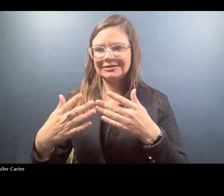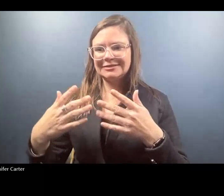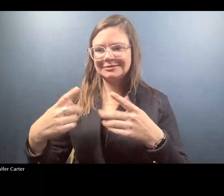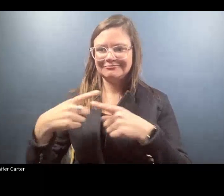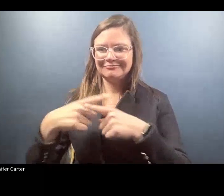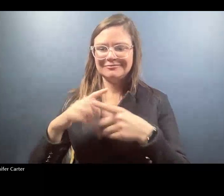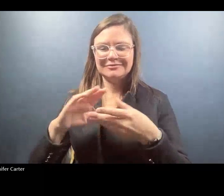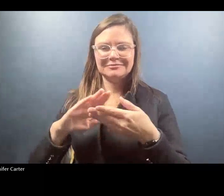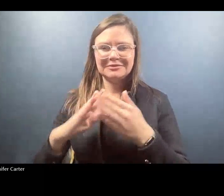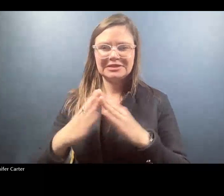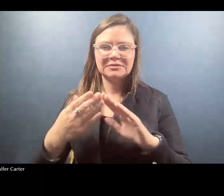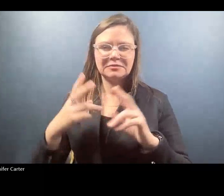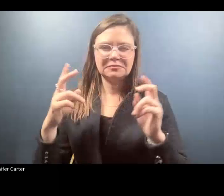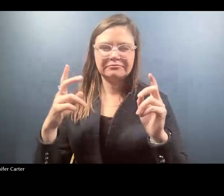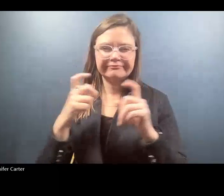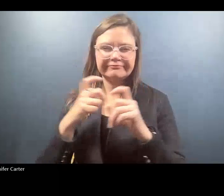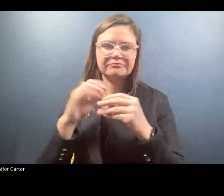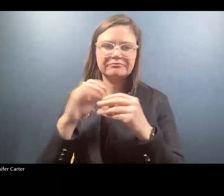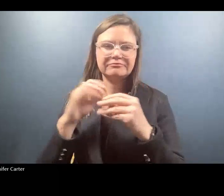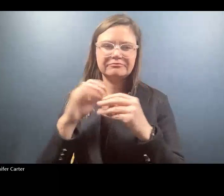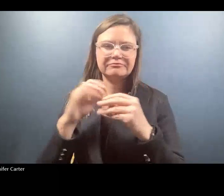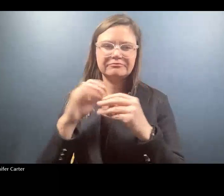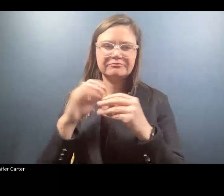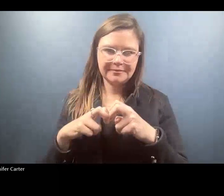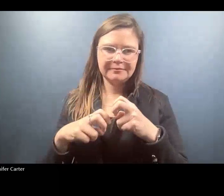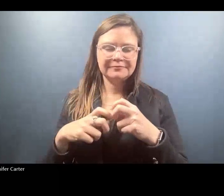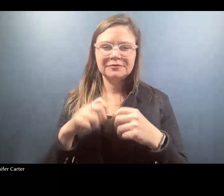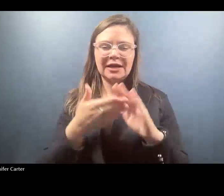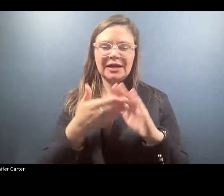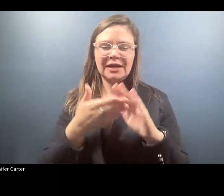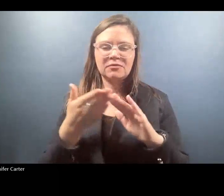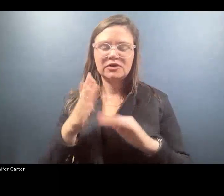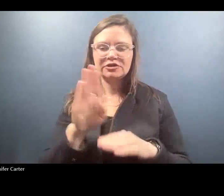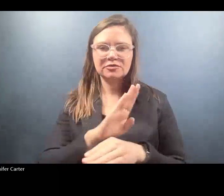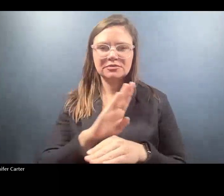they're not operating their business per SE or functioning in this role or